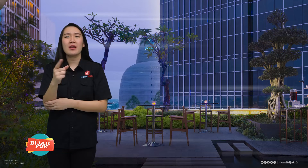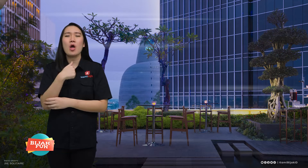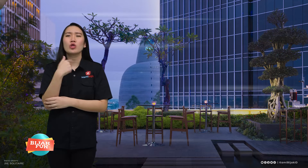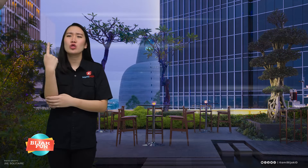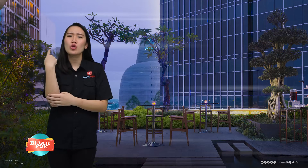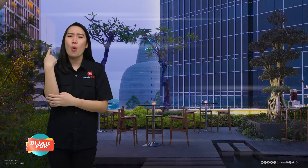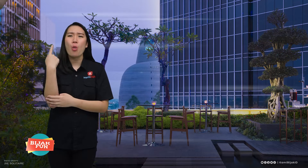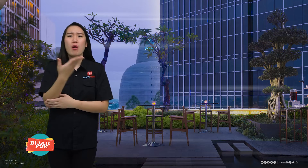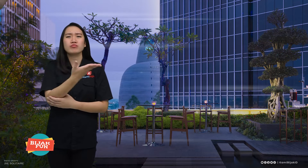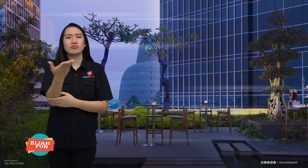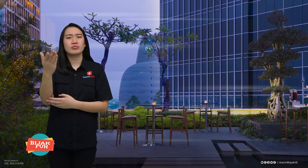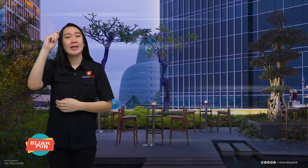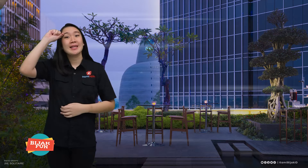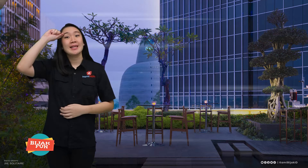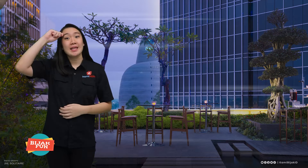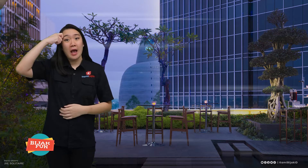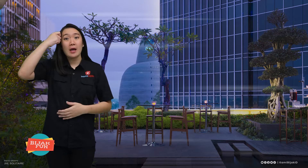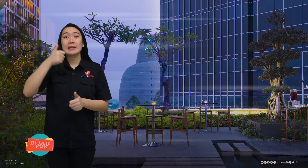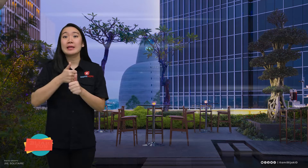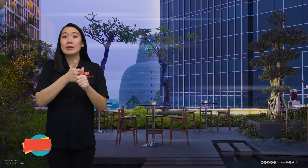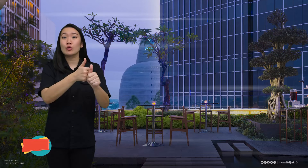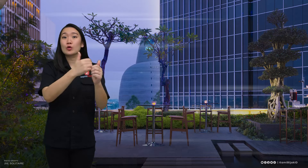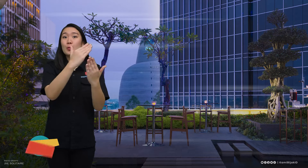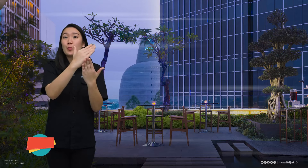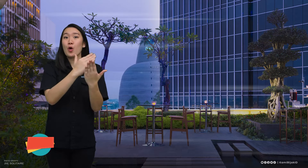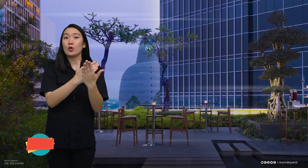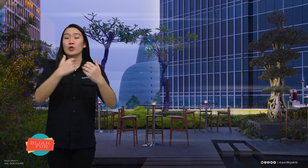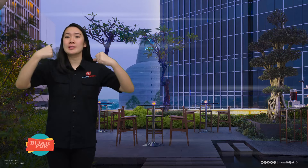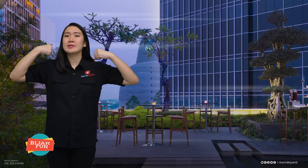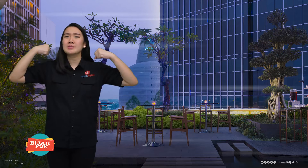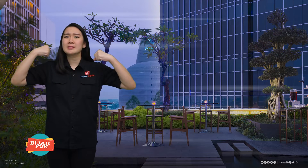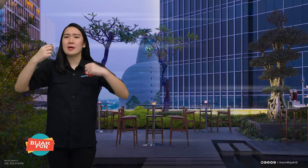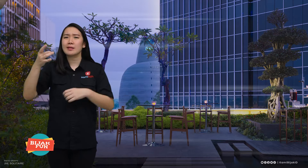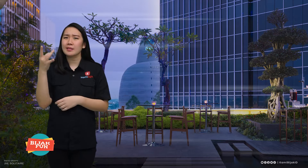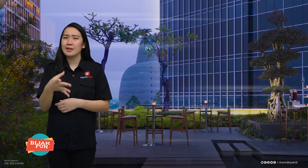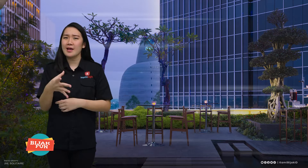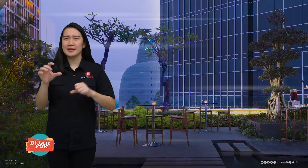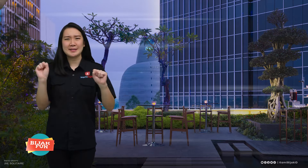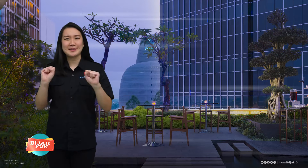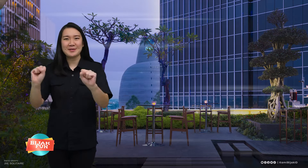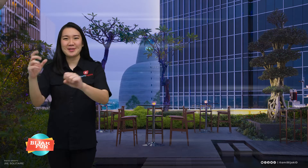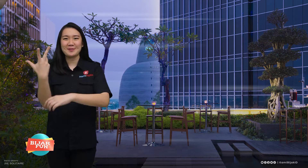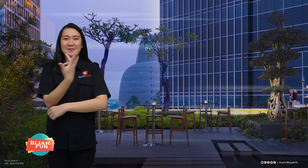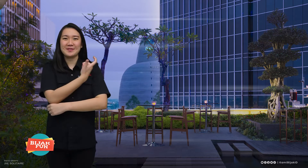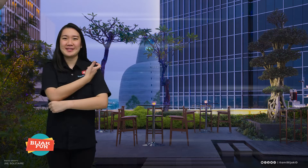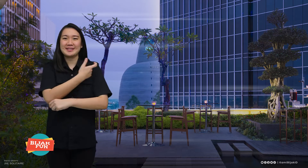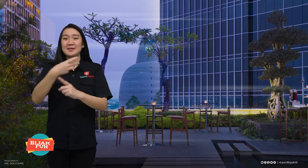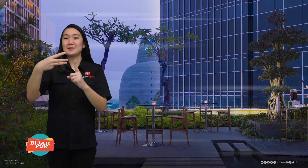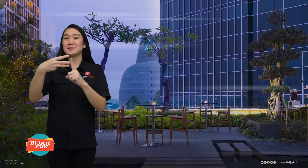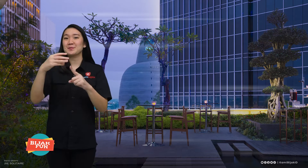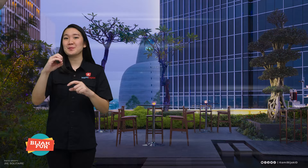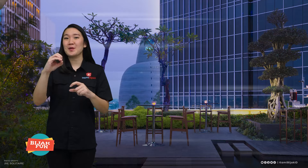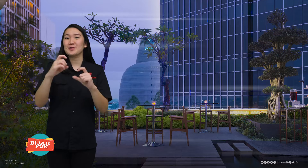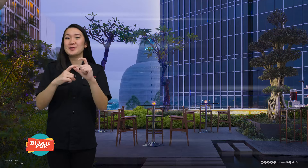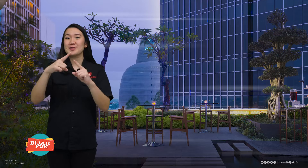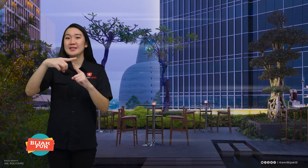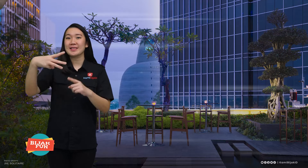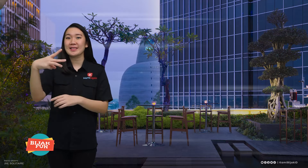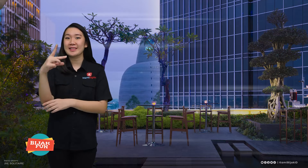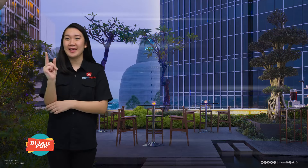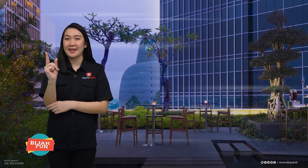remember you guys still obey the health protocols strictly and immediately booster vaccine yes.